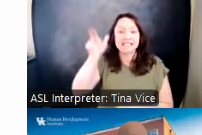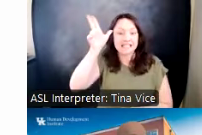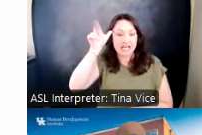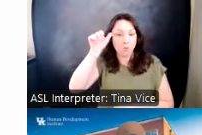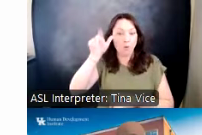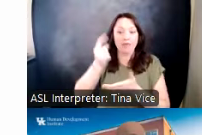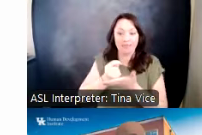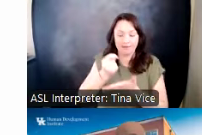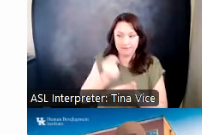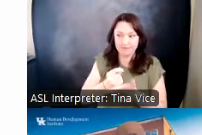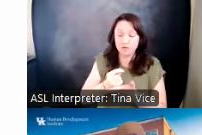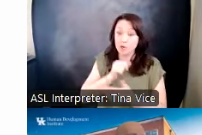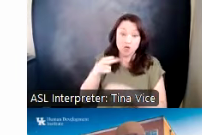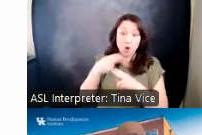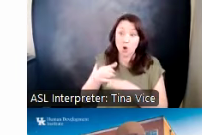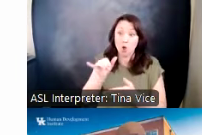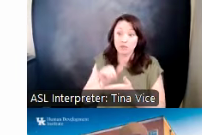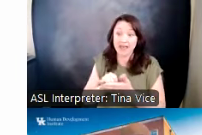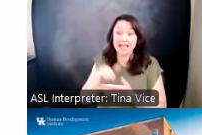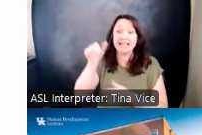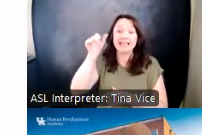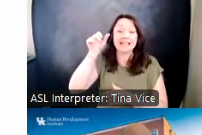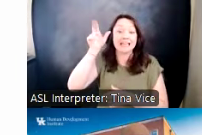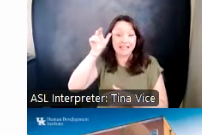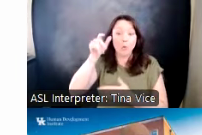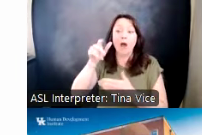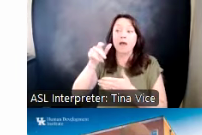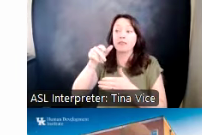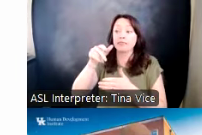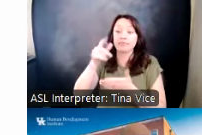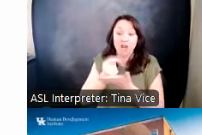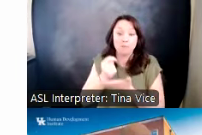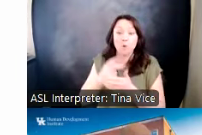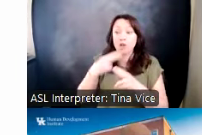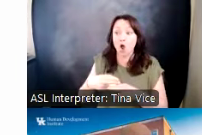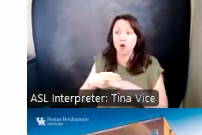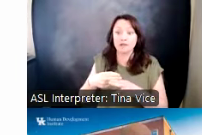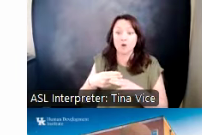don't call it equine therapy. We call it that she's going and doing her horseback riding lesson. So, you know, ultimately